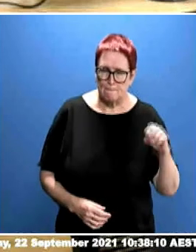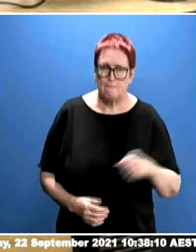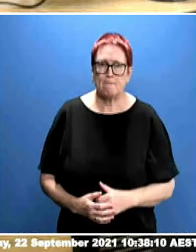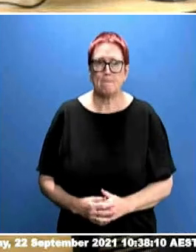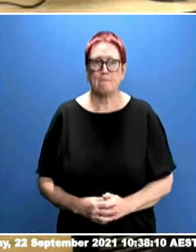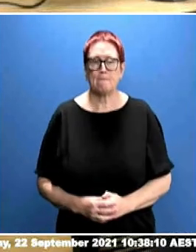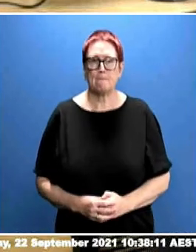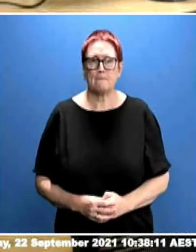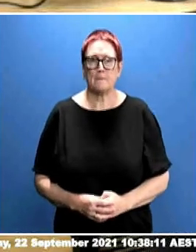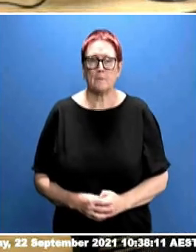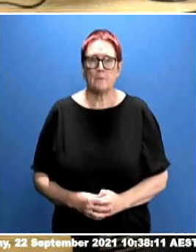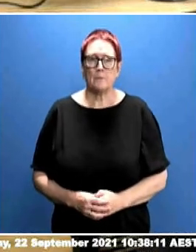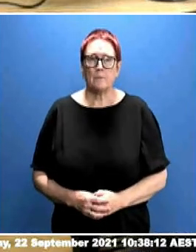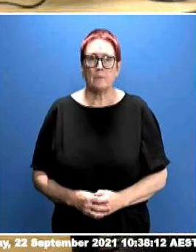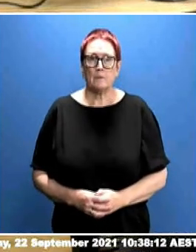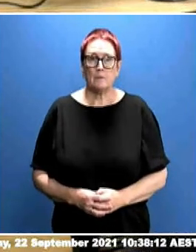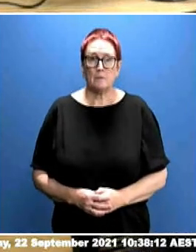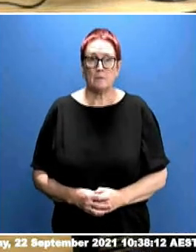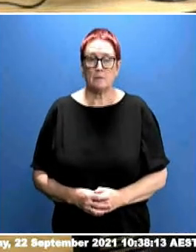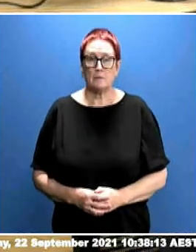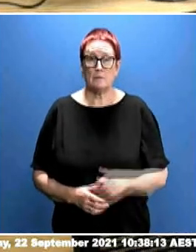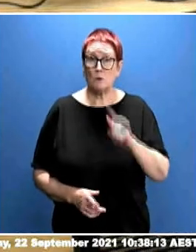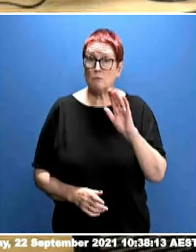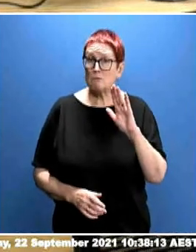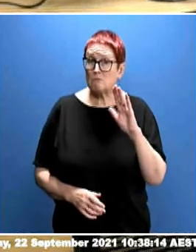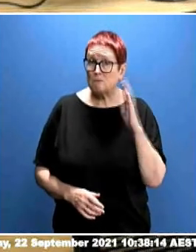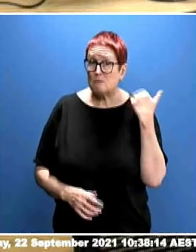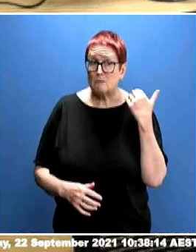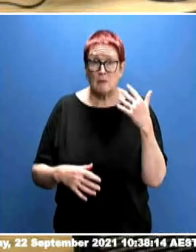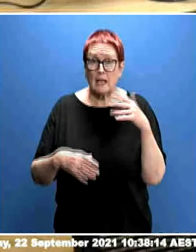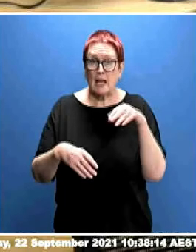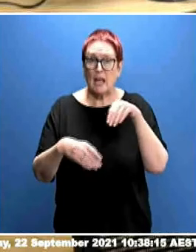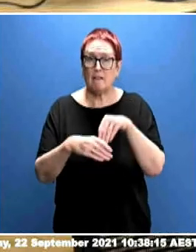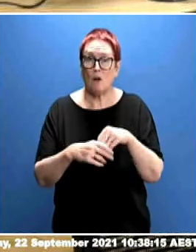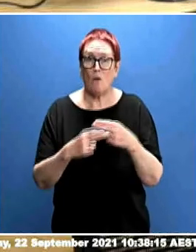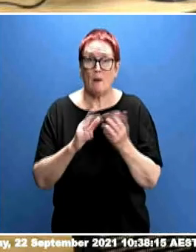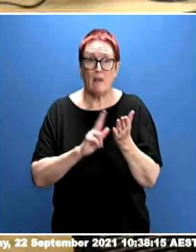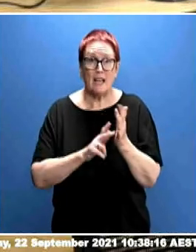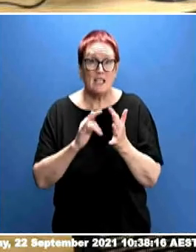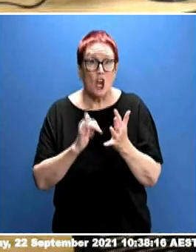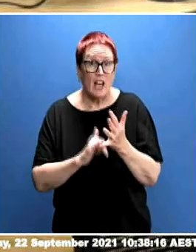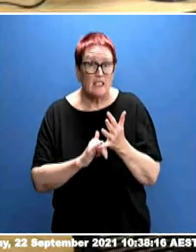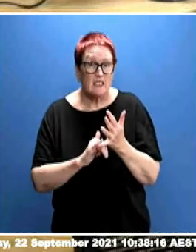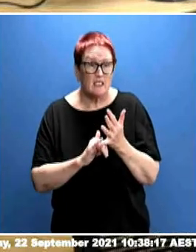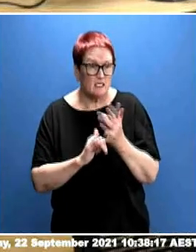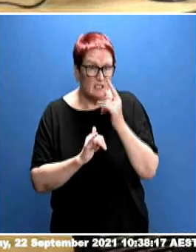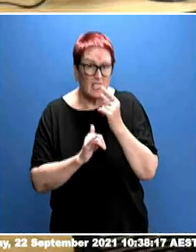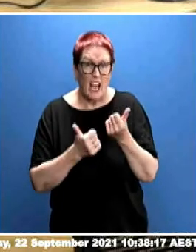Were you able to participate in any of that NDIS package with Megan at the time?